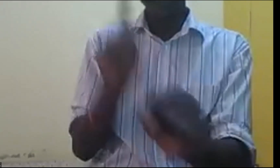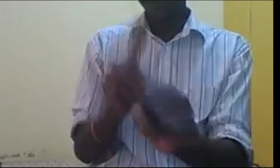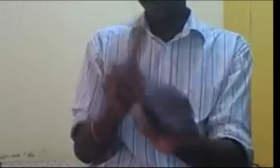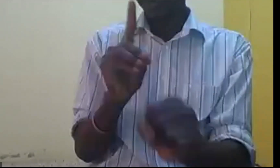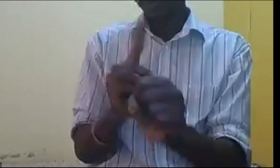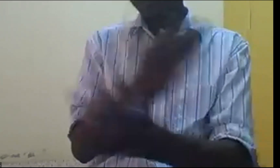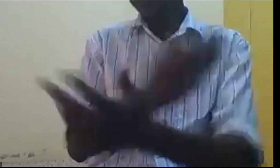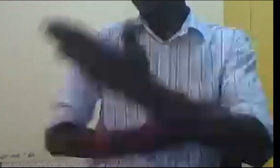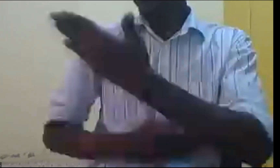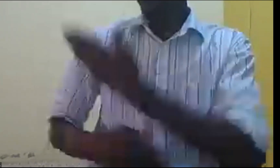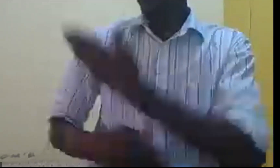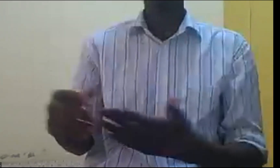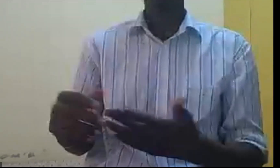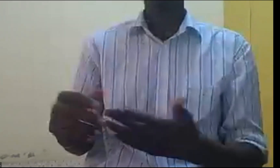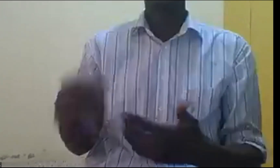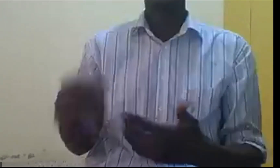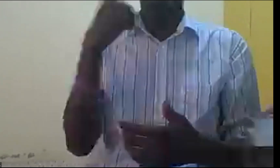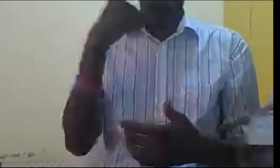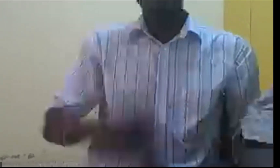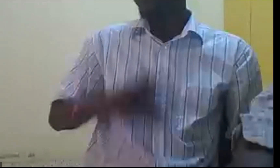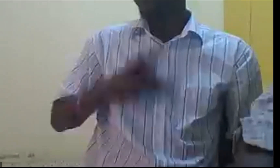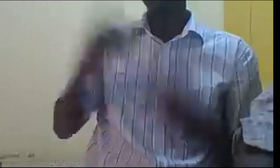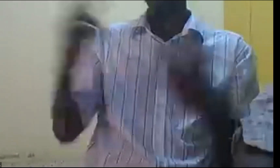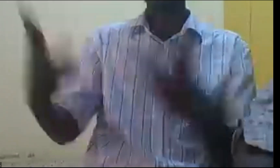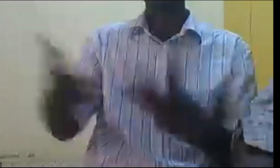Hi! Evelyn. Very well, thank you, and we can hear you now. Huh!